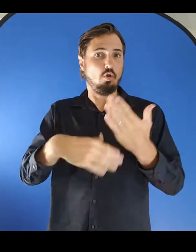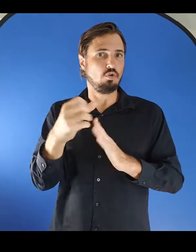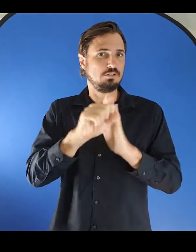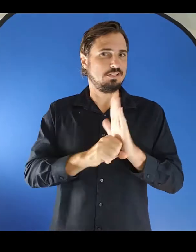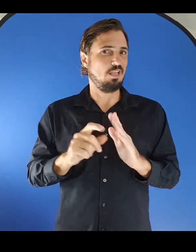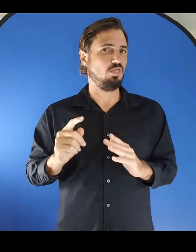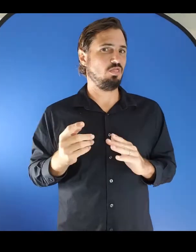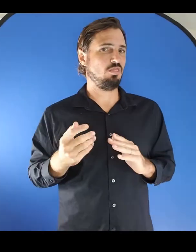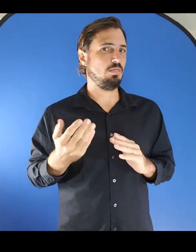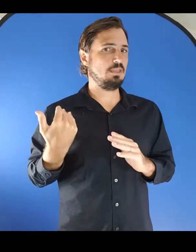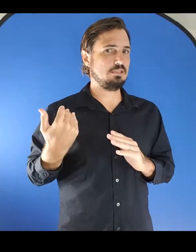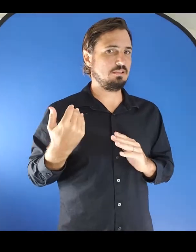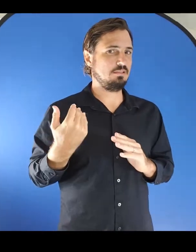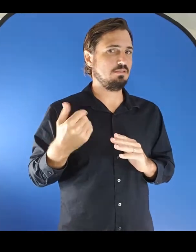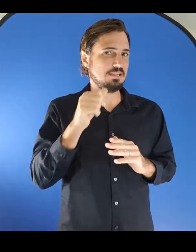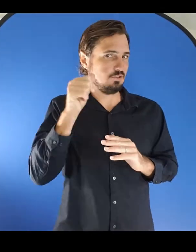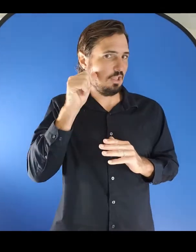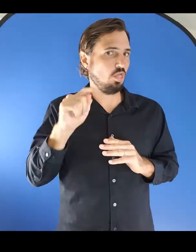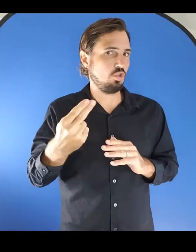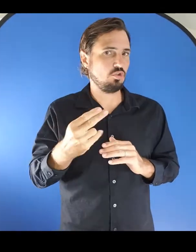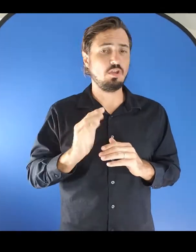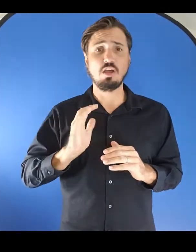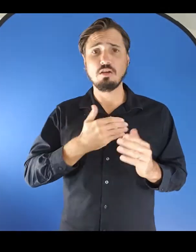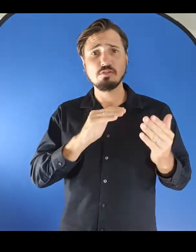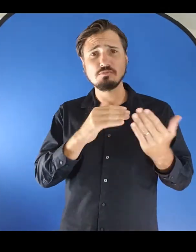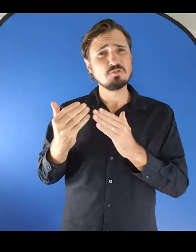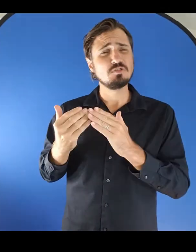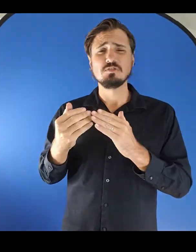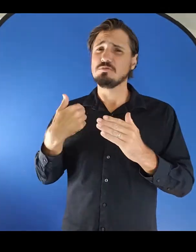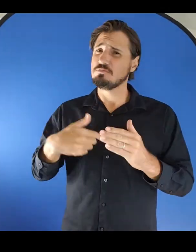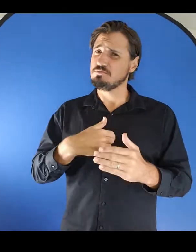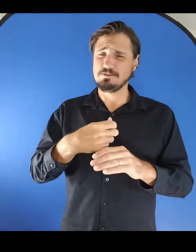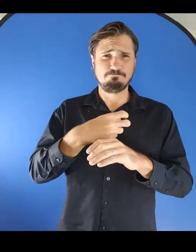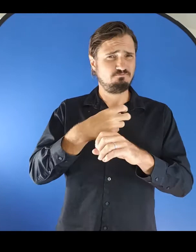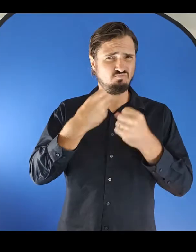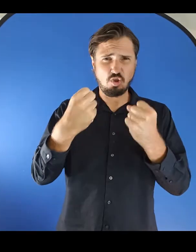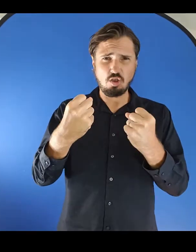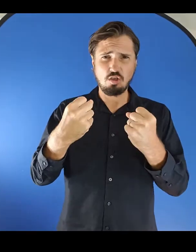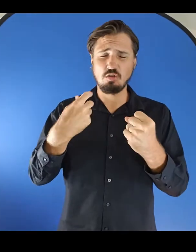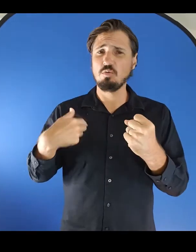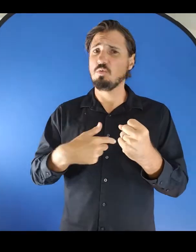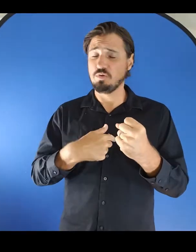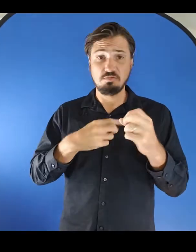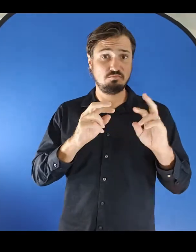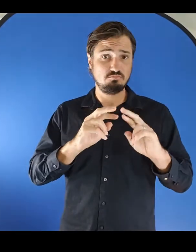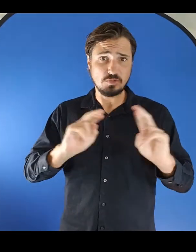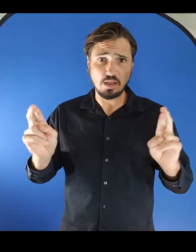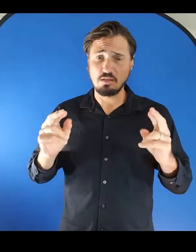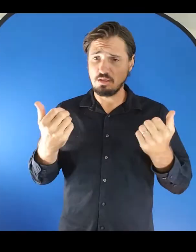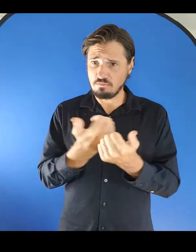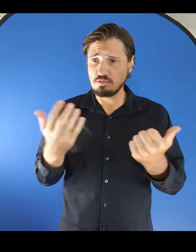Our community is resilient and we will overcome all challenges if we properly prepare ourselves and our families.